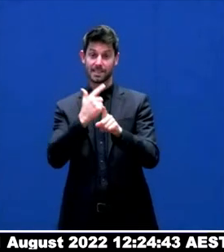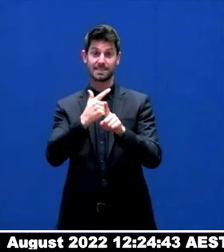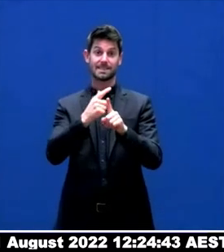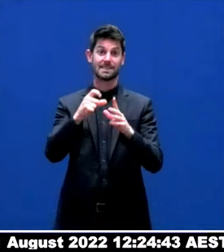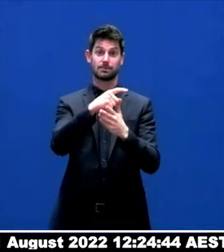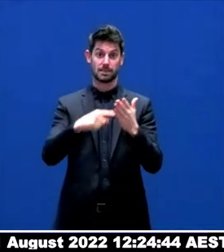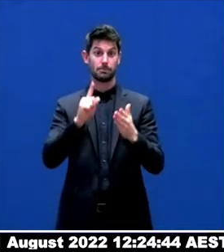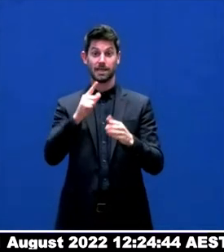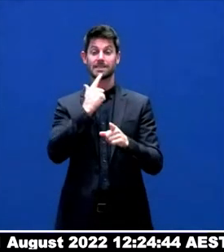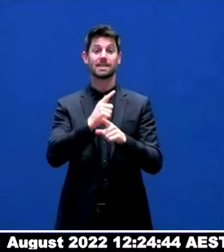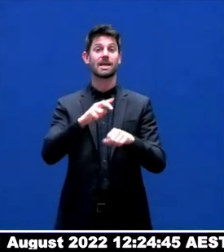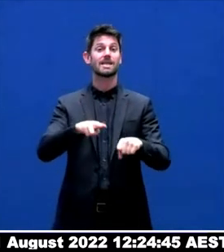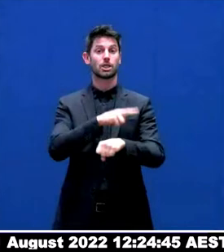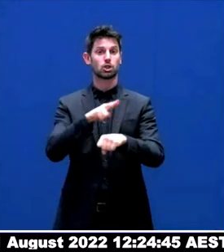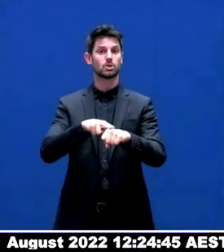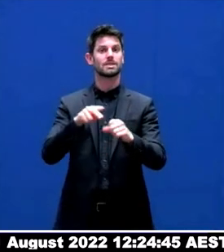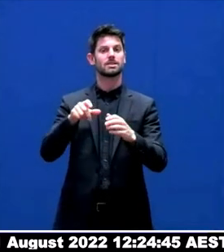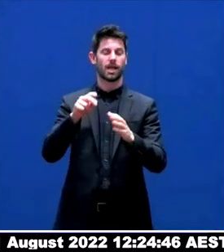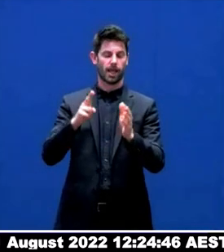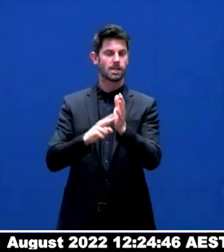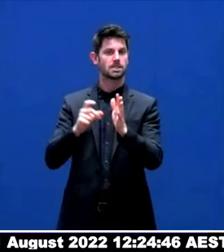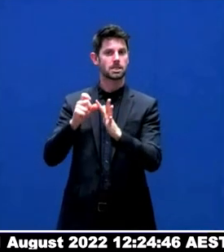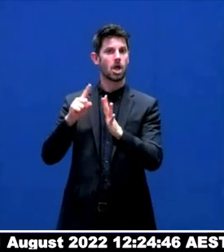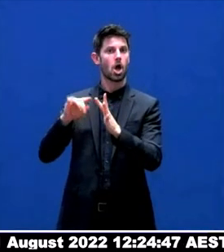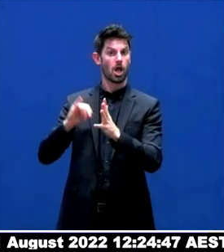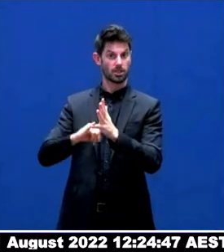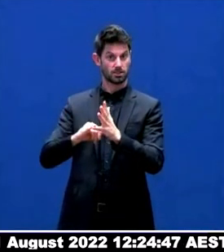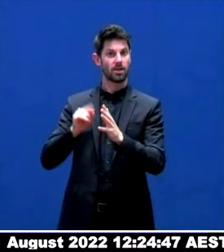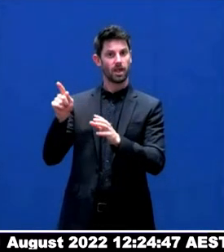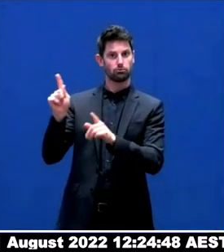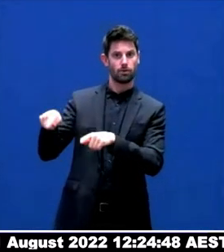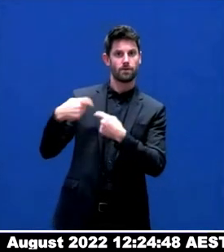"The National Disability Insurance Scheme, NDIS, provides all Australians under the age